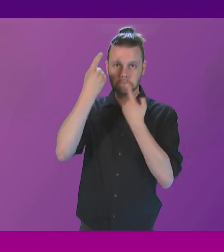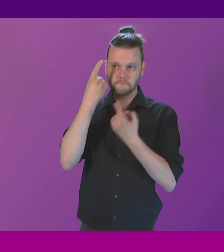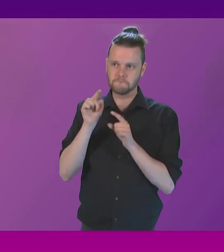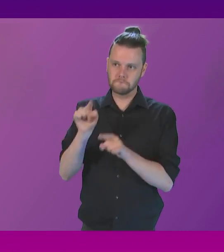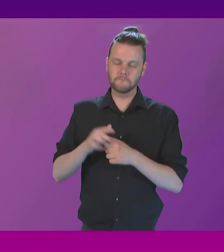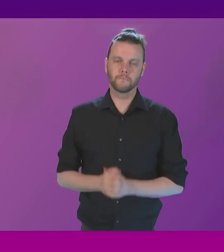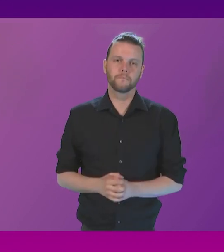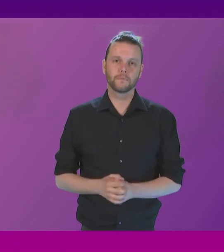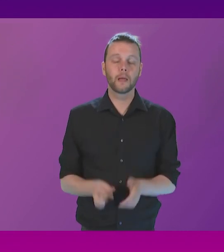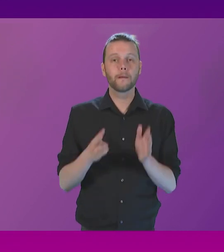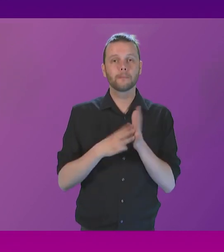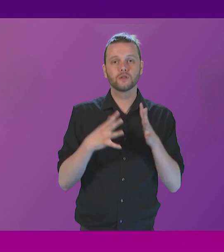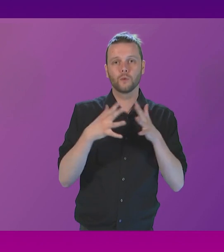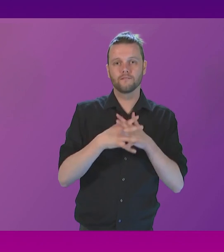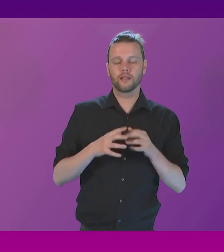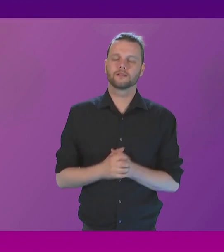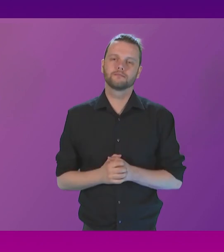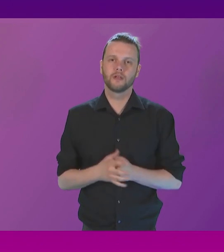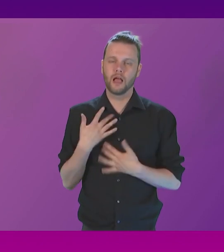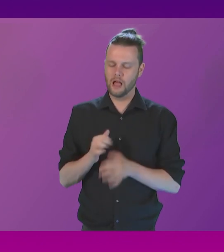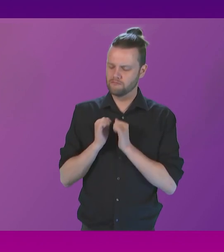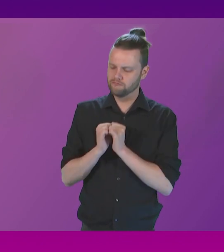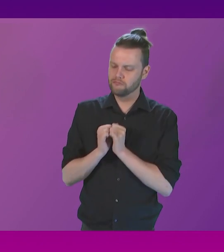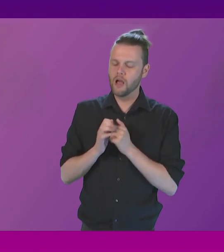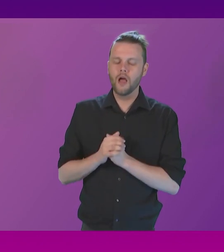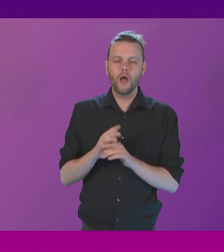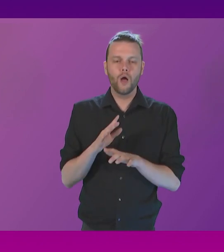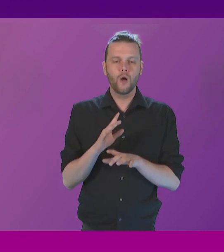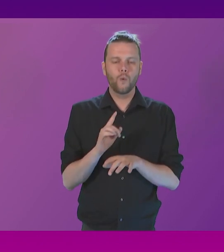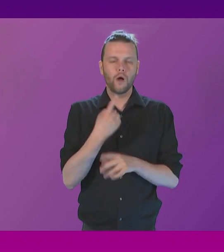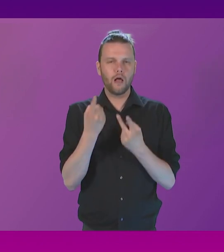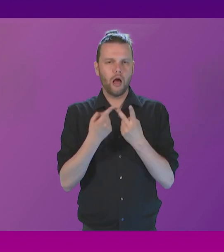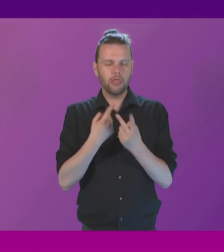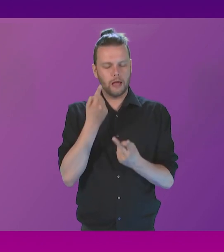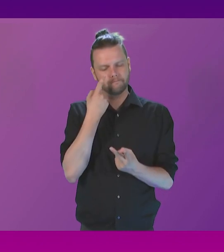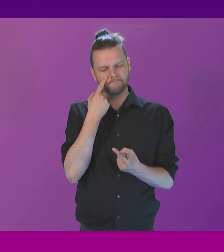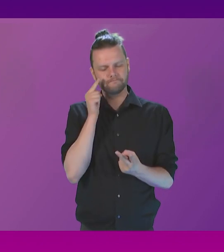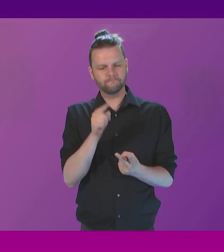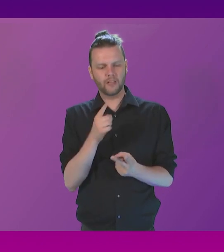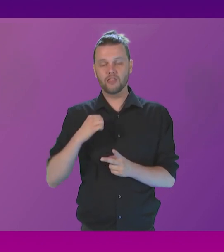Another of the UN committee’s observations was that the Scottish Government should